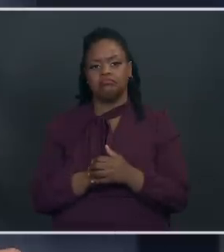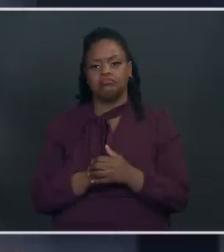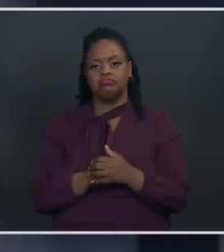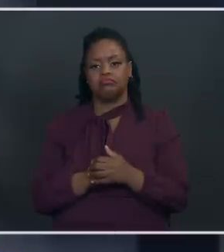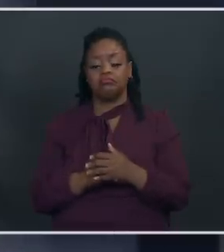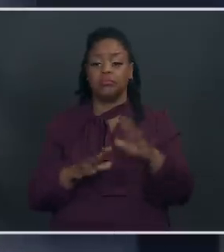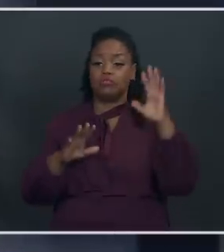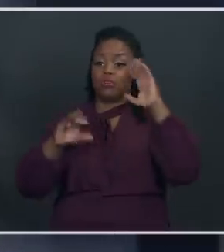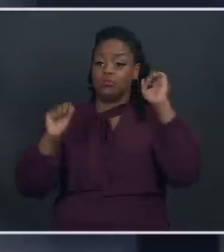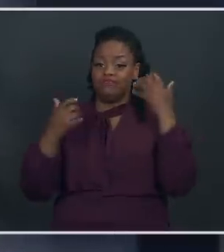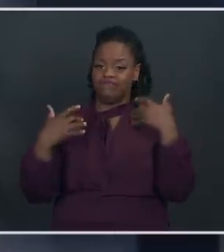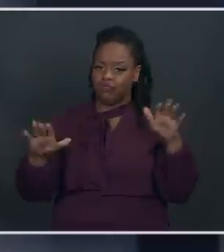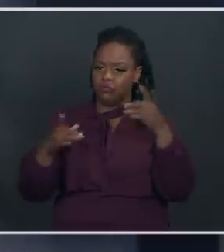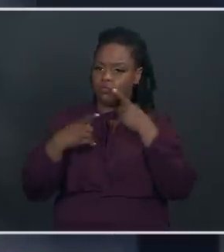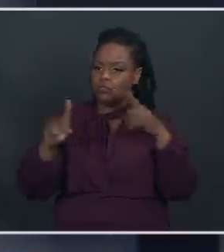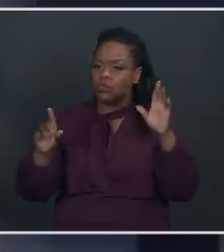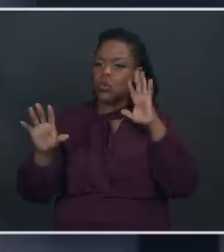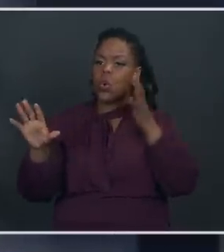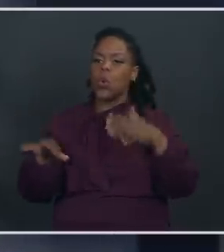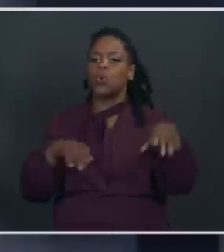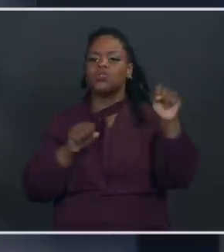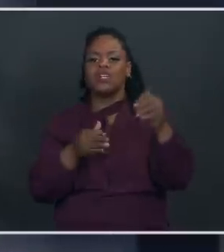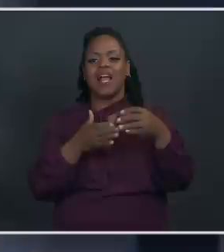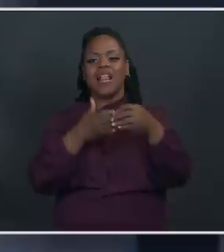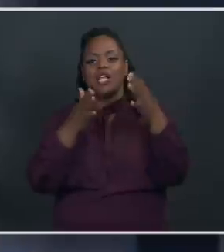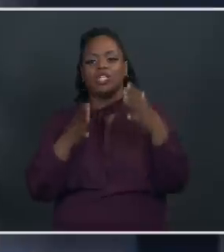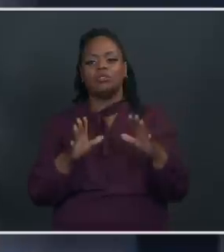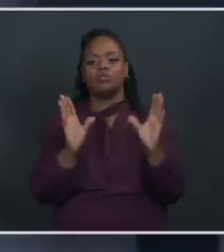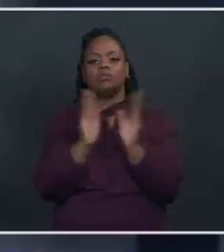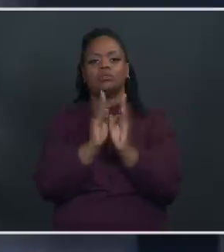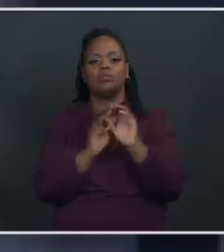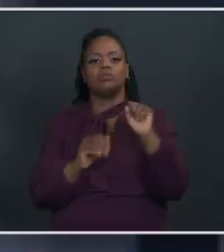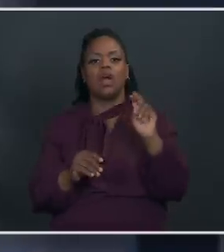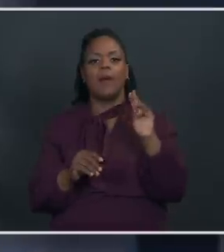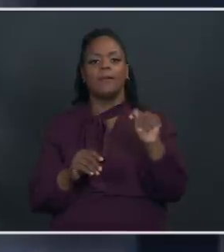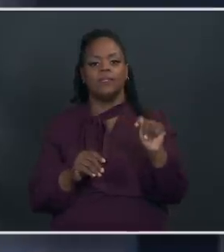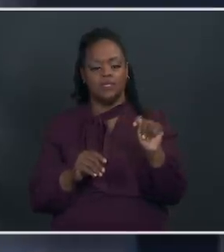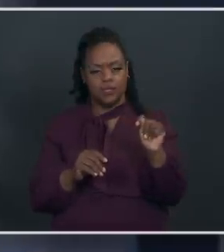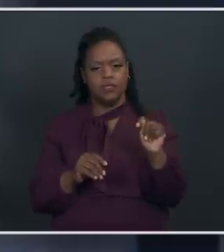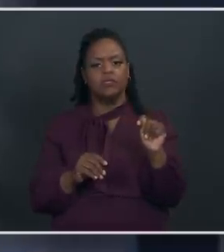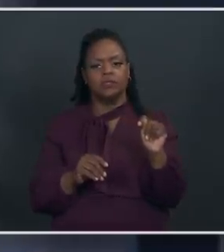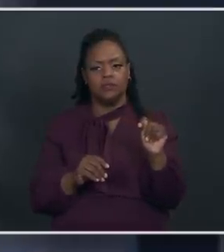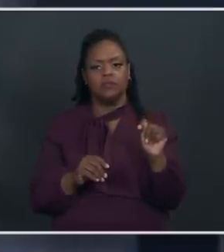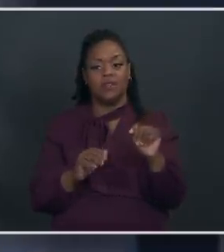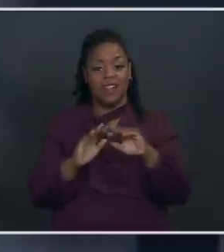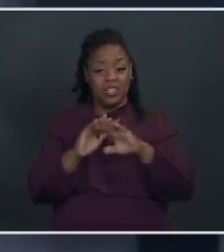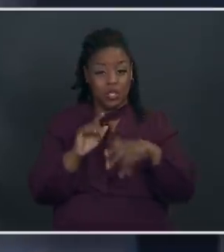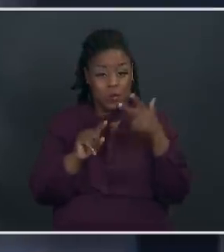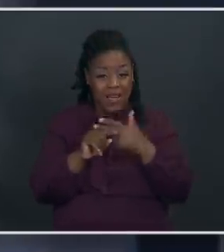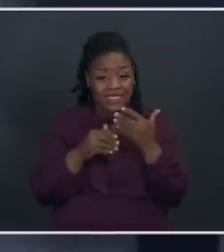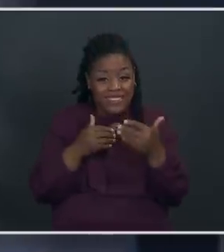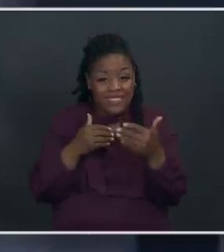that he will host a Leaders Summit on Climate Change less than three months from now, on April 22nd,